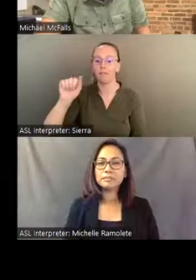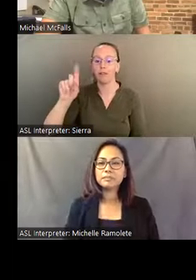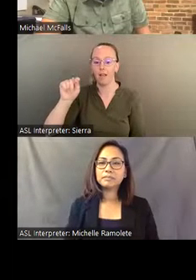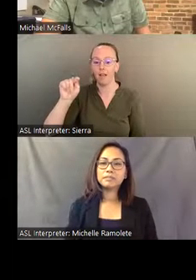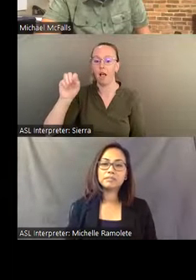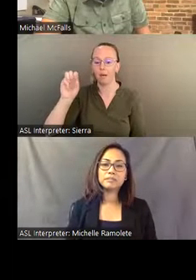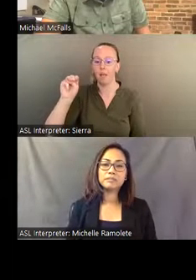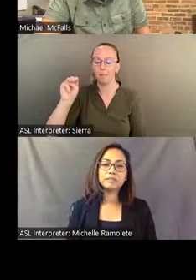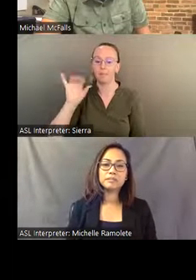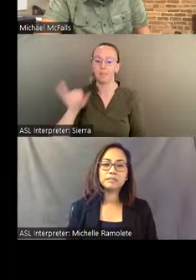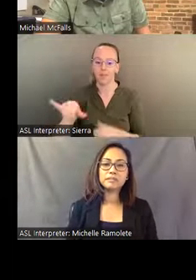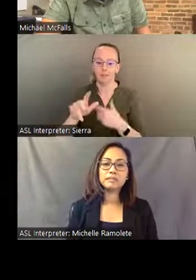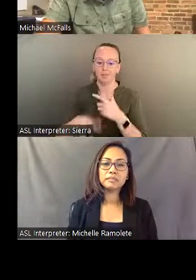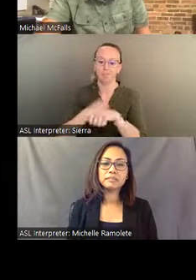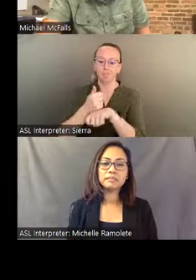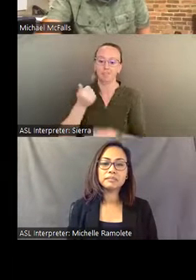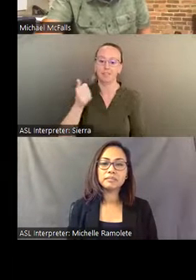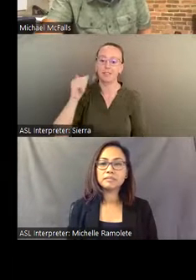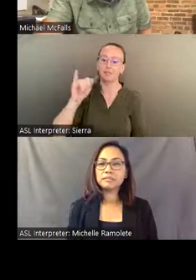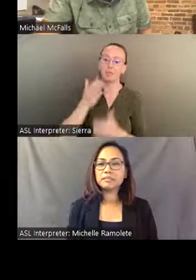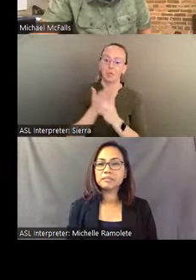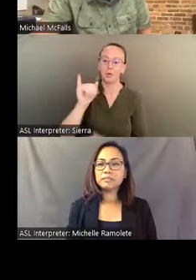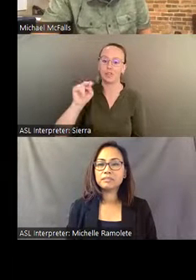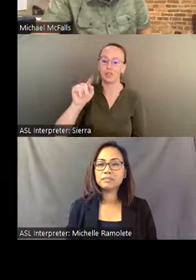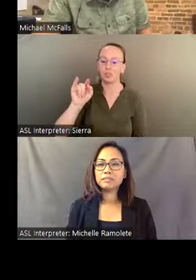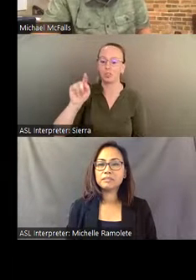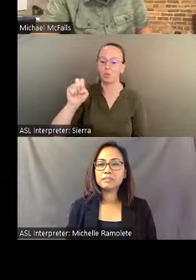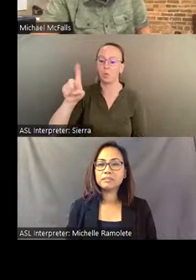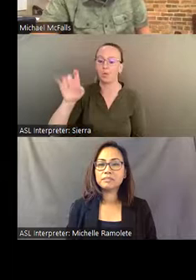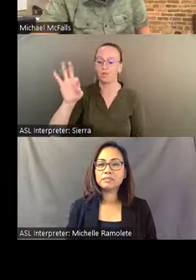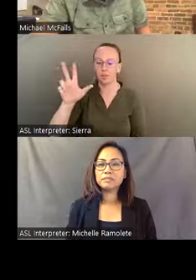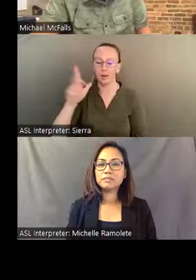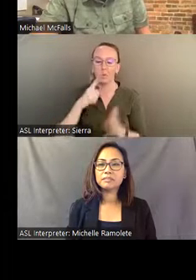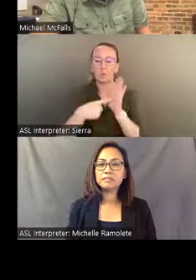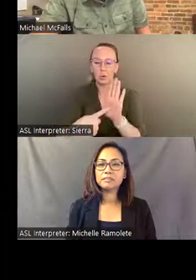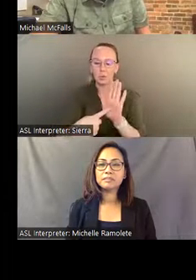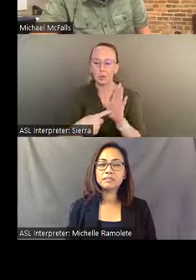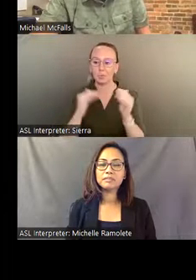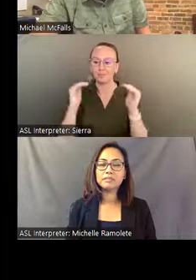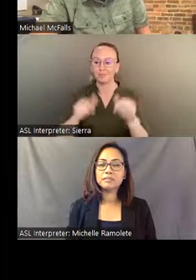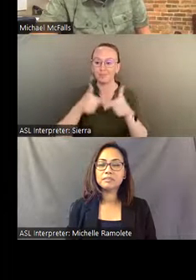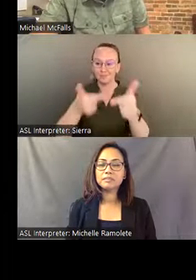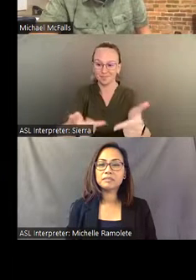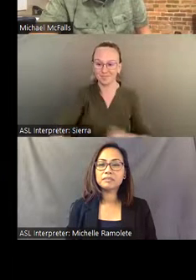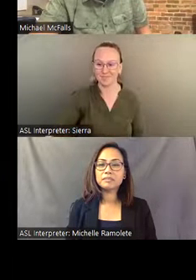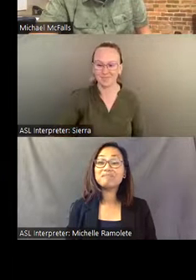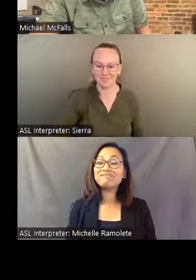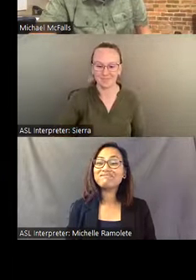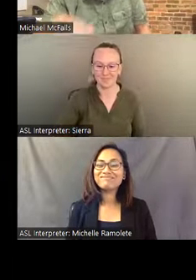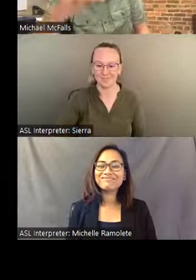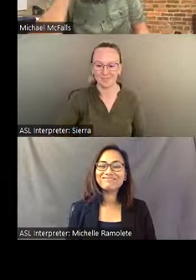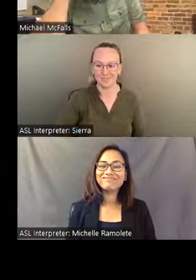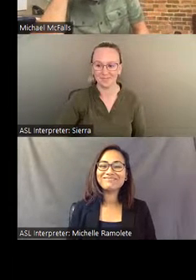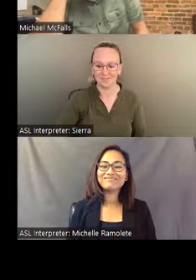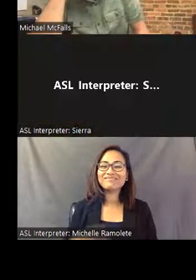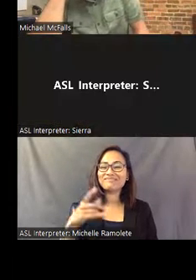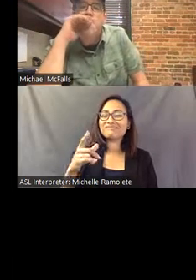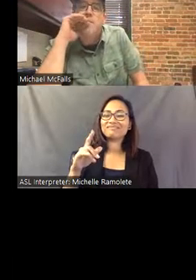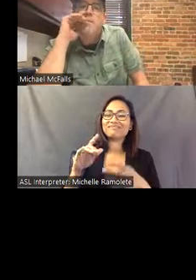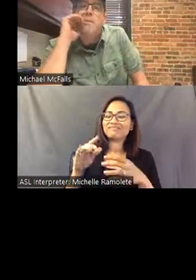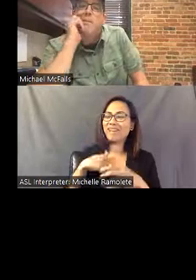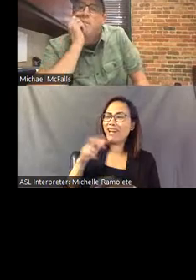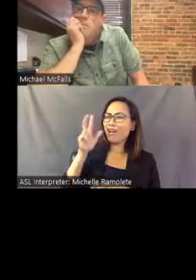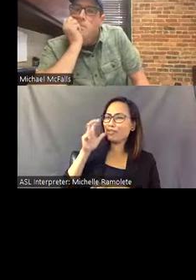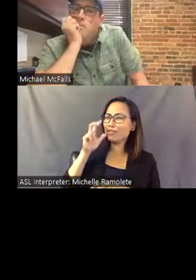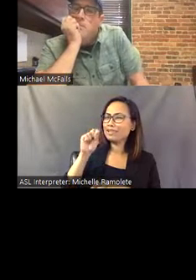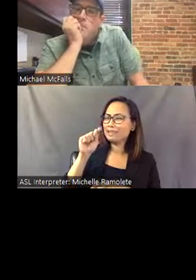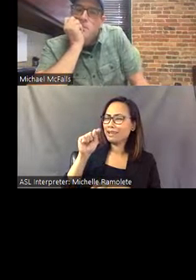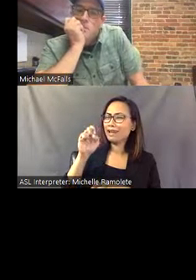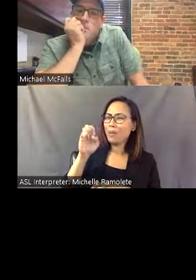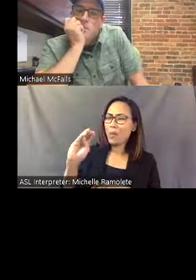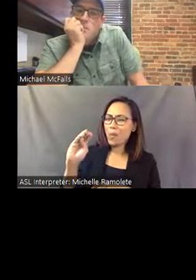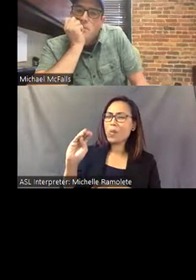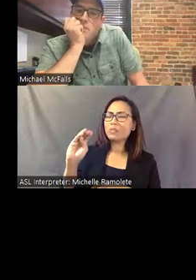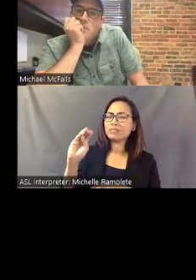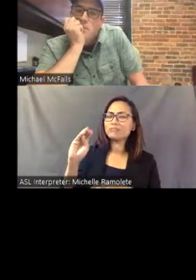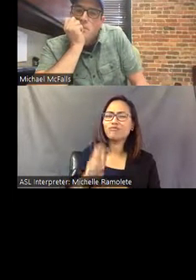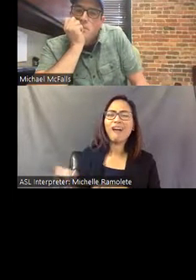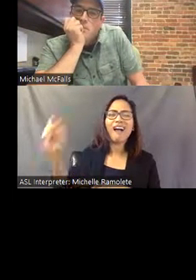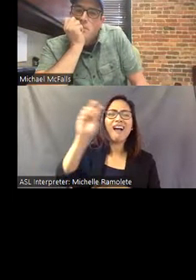I heard that St. EOM traveled all around and gathered up all these influences, these disparate